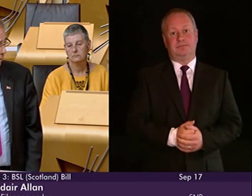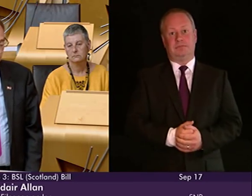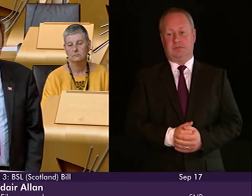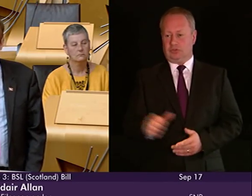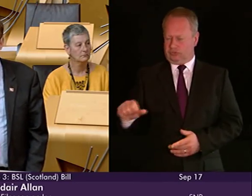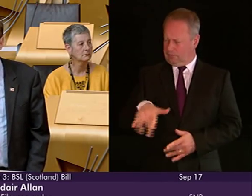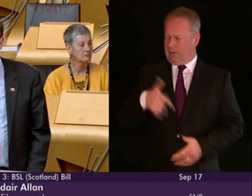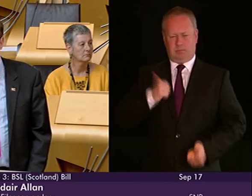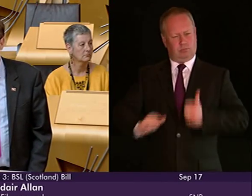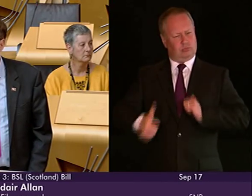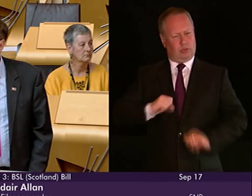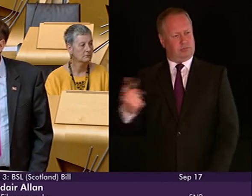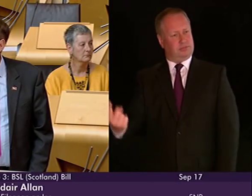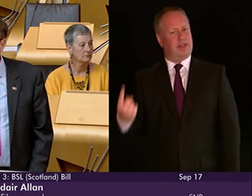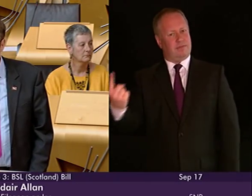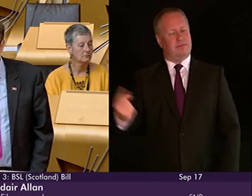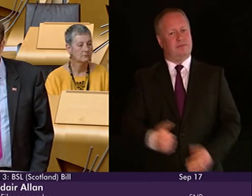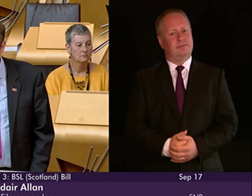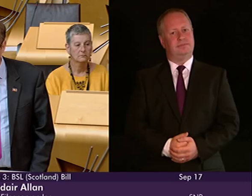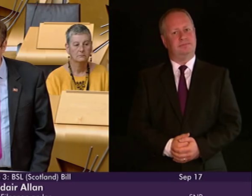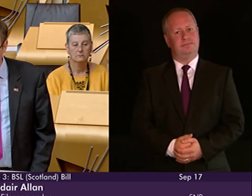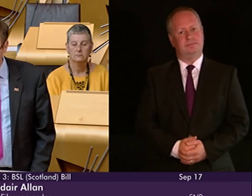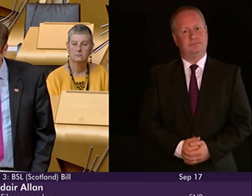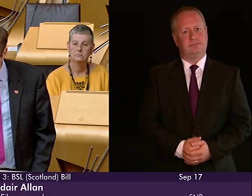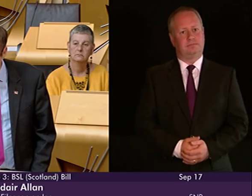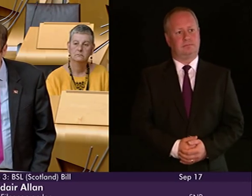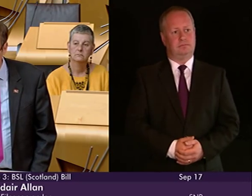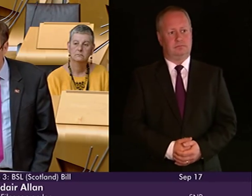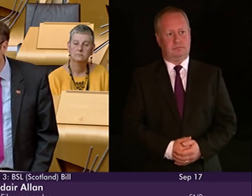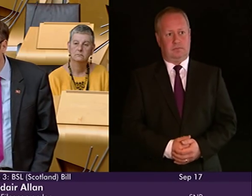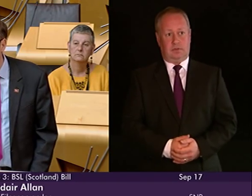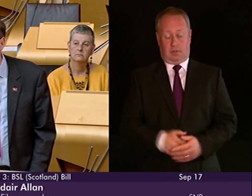should feel proud of that. We have made a good start, but it is clear